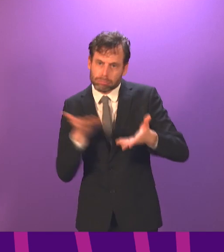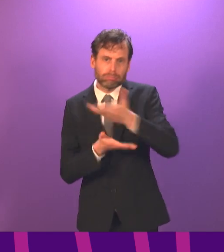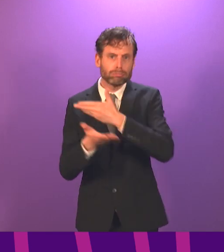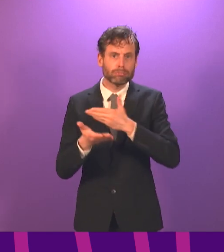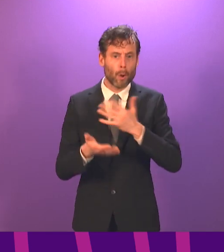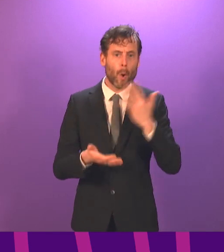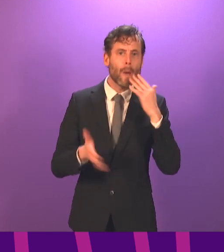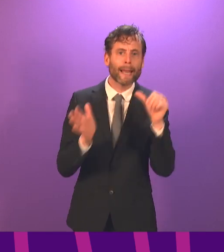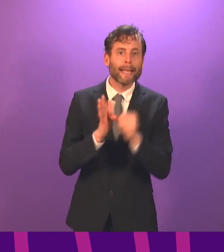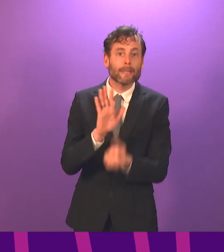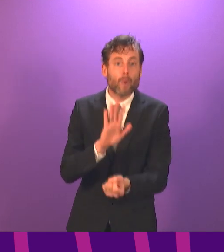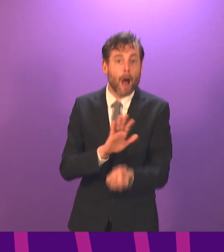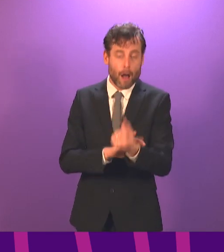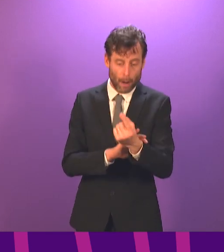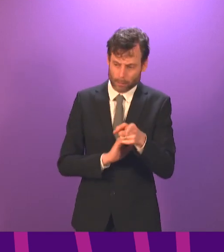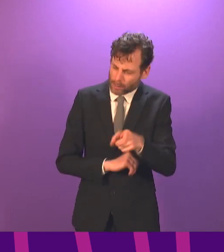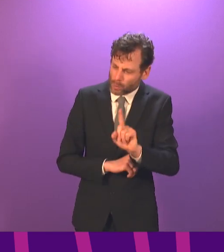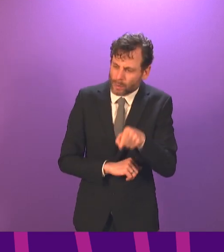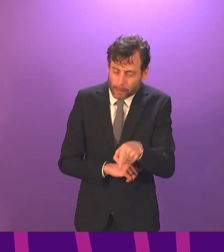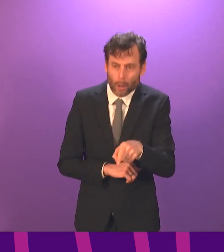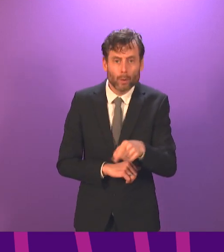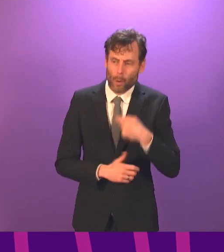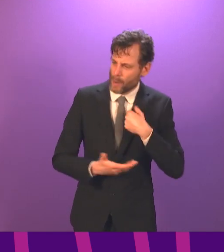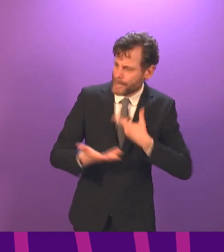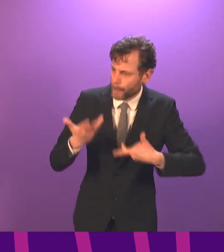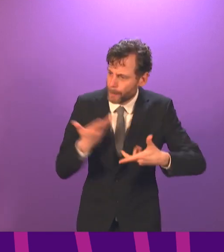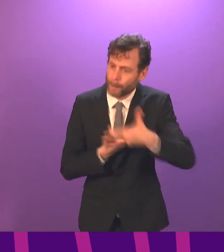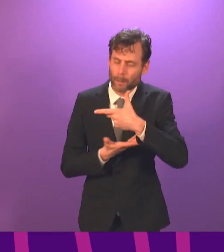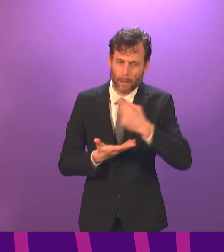the minister update Parliament on any problems that are found to have cropped up?